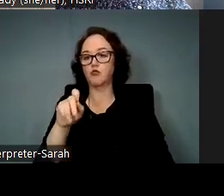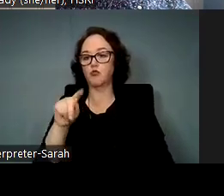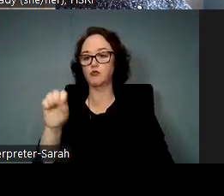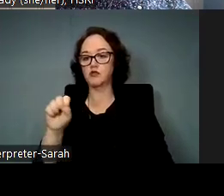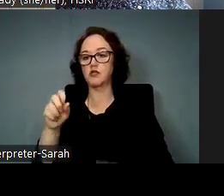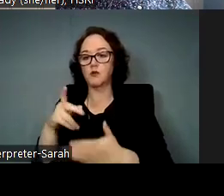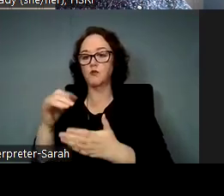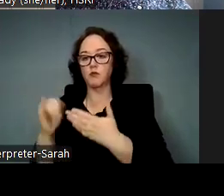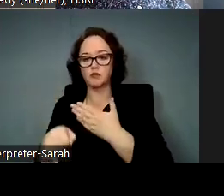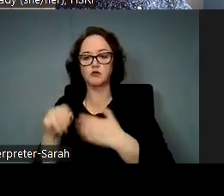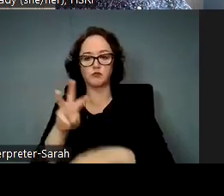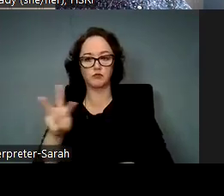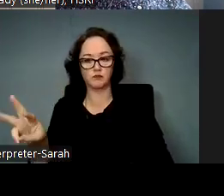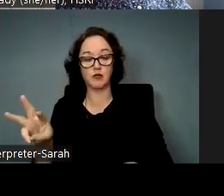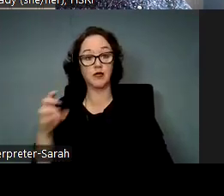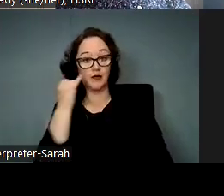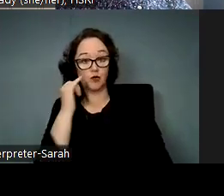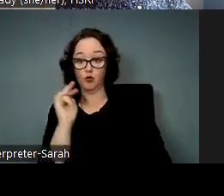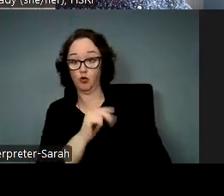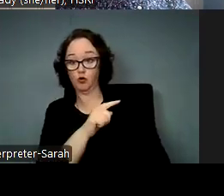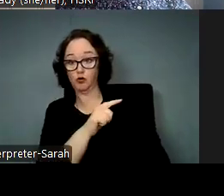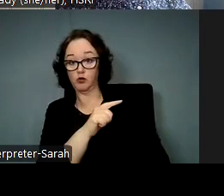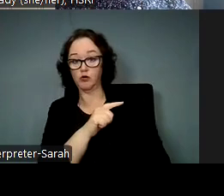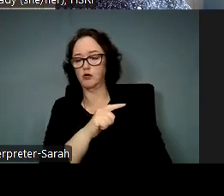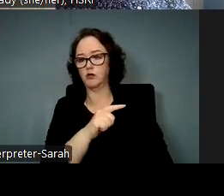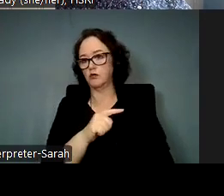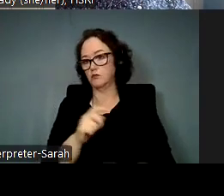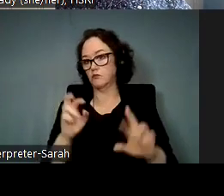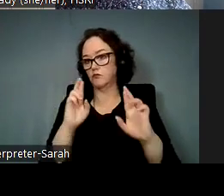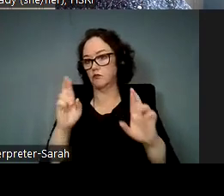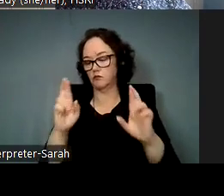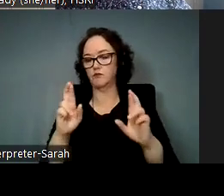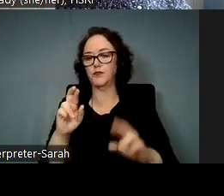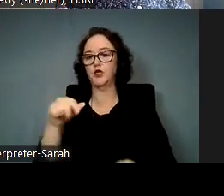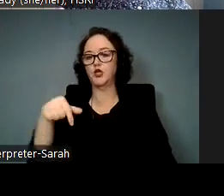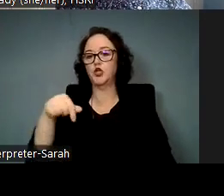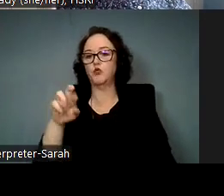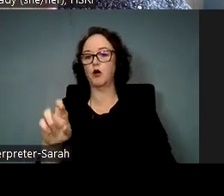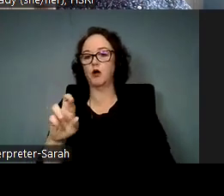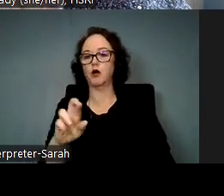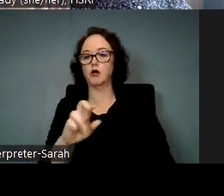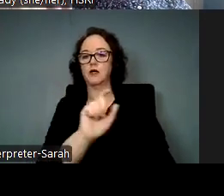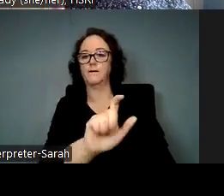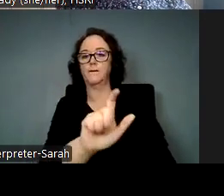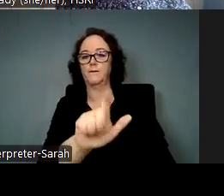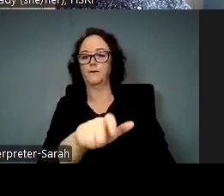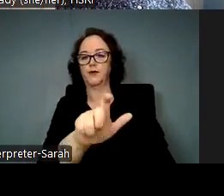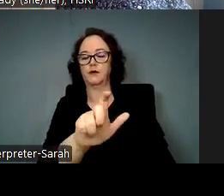you're viewing this, you're able to scan the QR code on the screen, that will take you to where we'll upload these